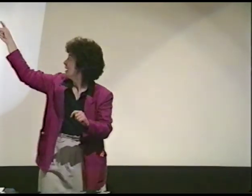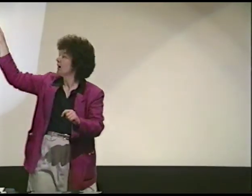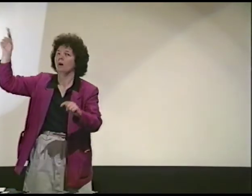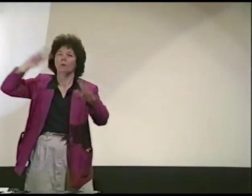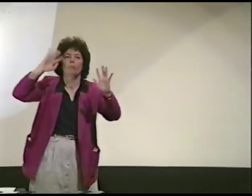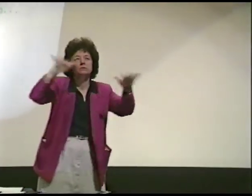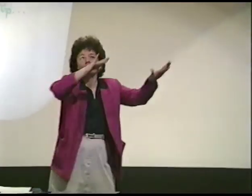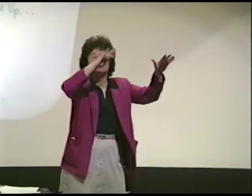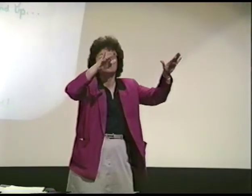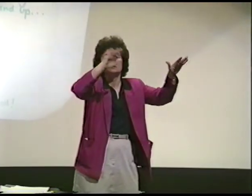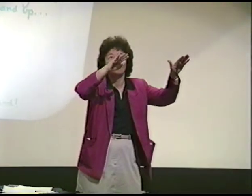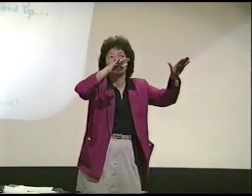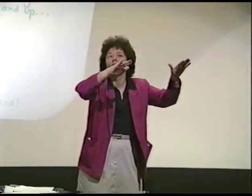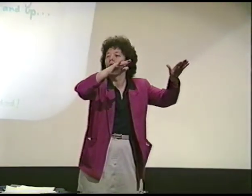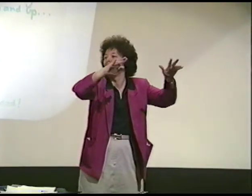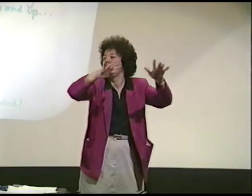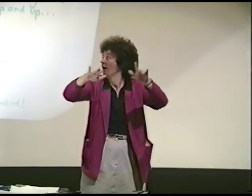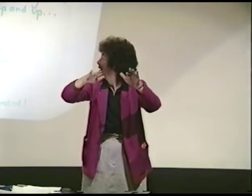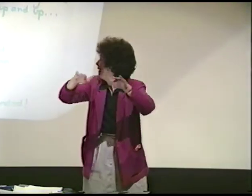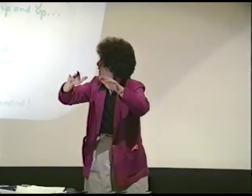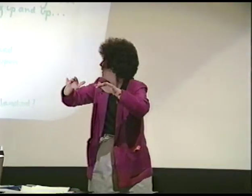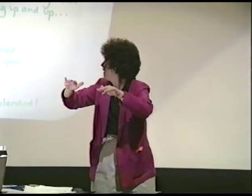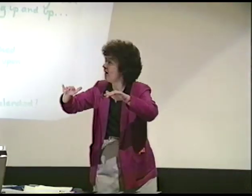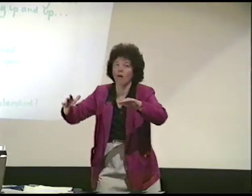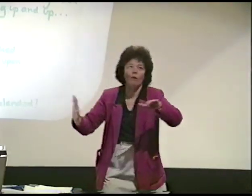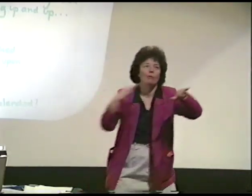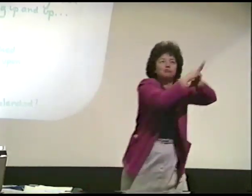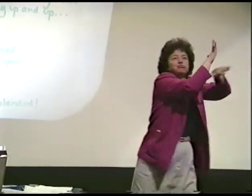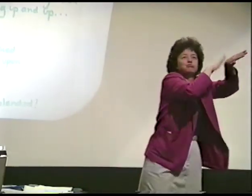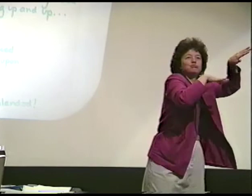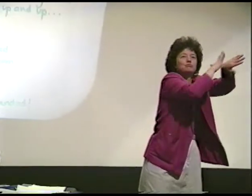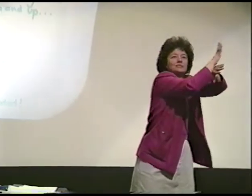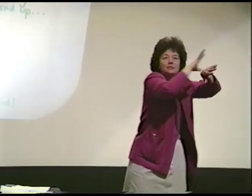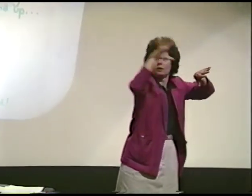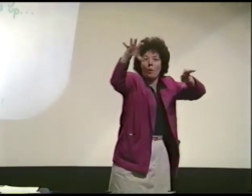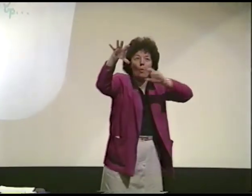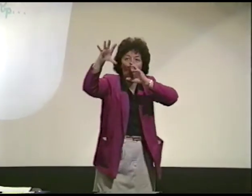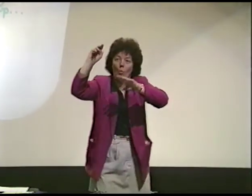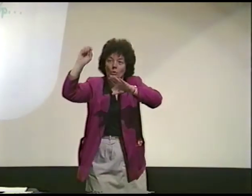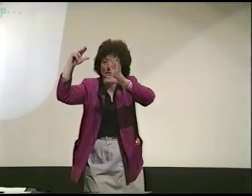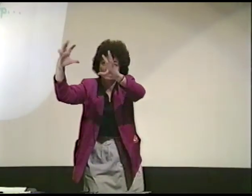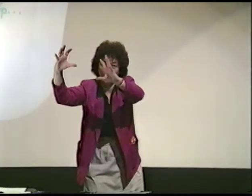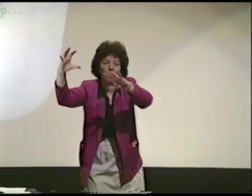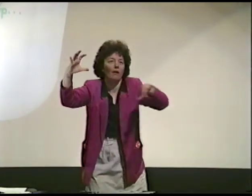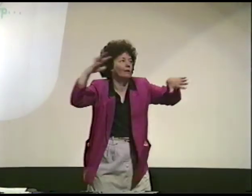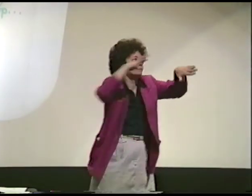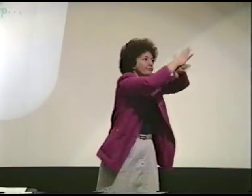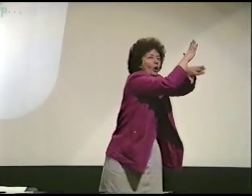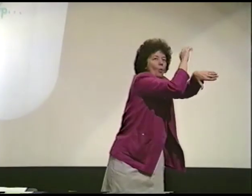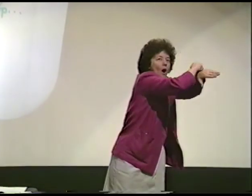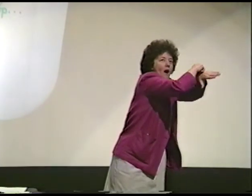are situated upon the page. one, indicator the ocean, and how it's on the left